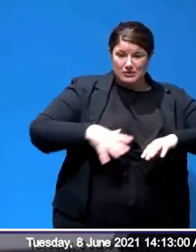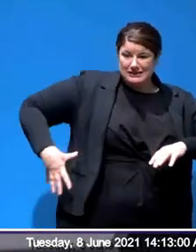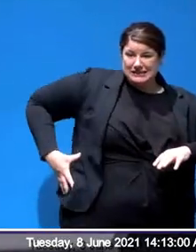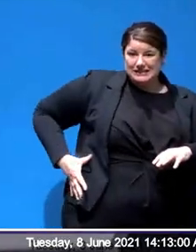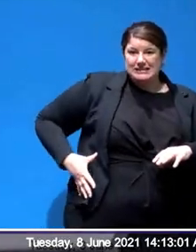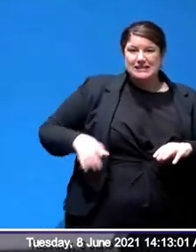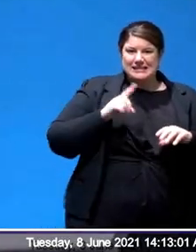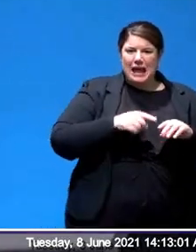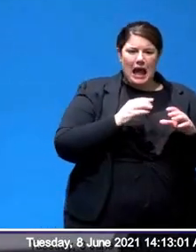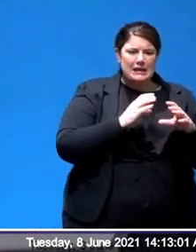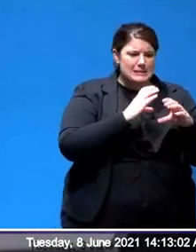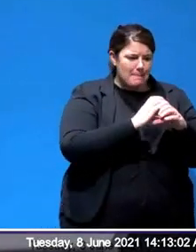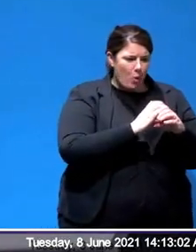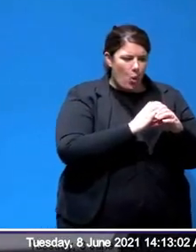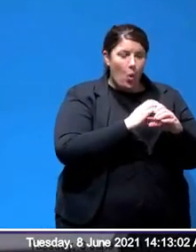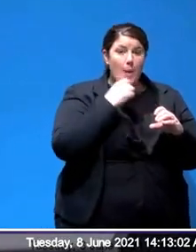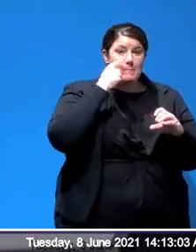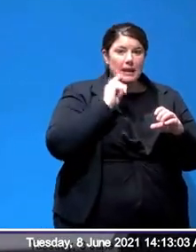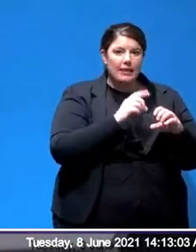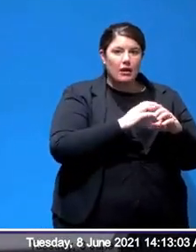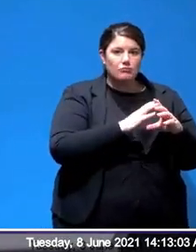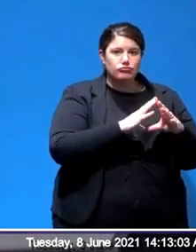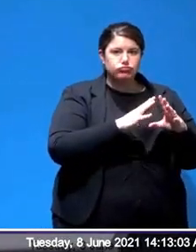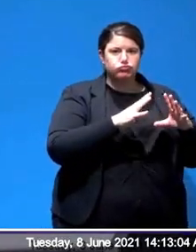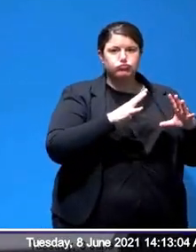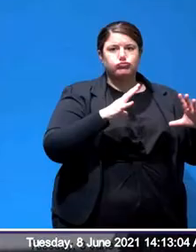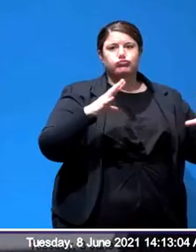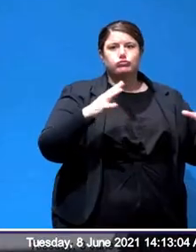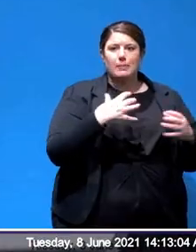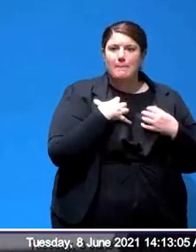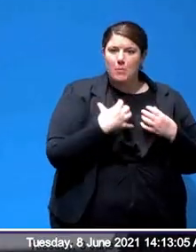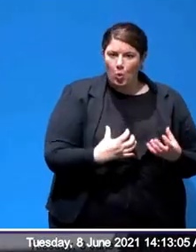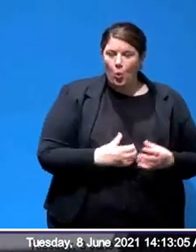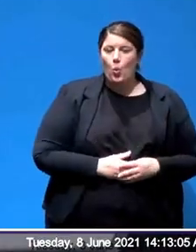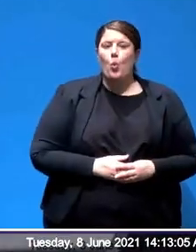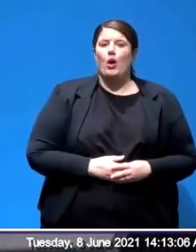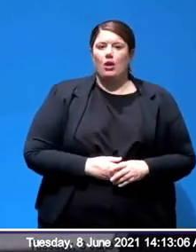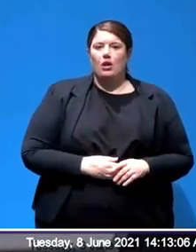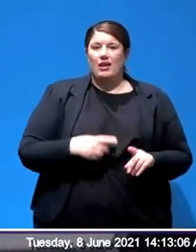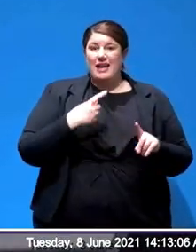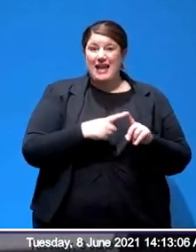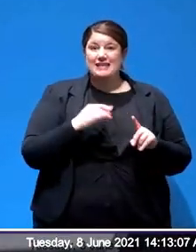It started off very small and seemed to have grown. And I think staff reported it as they saw it.